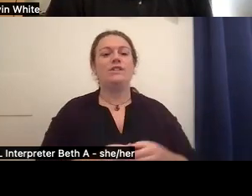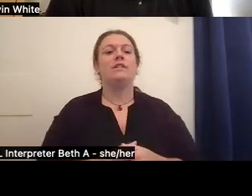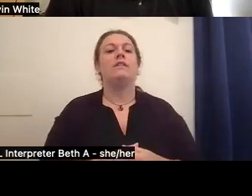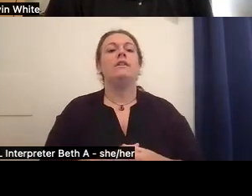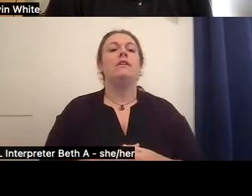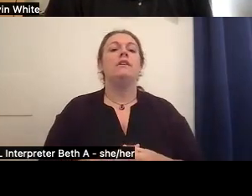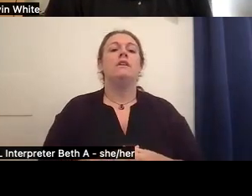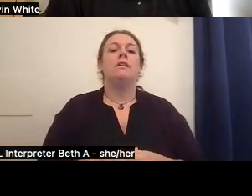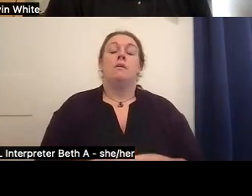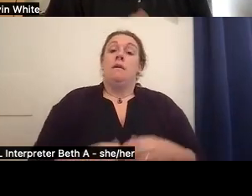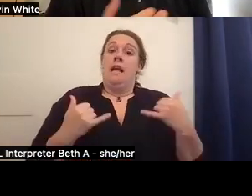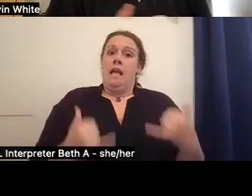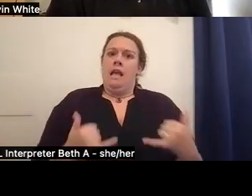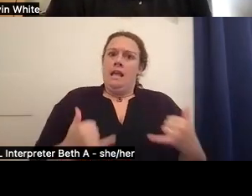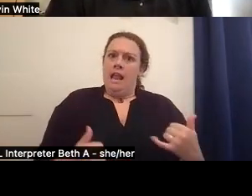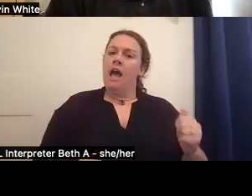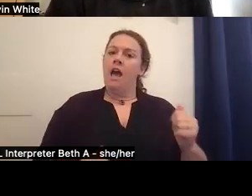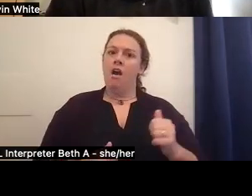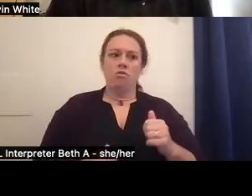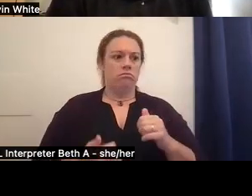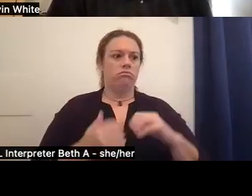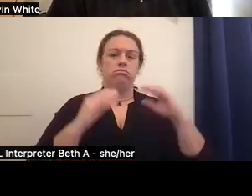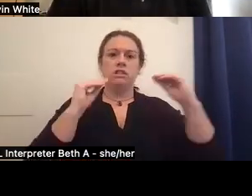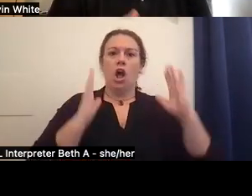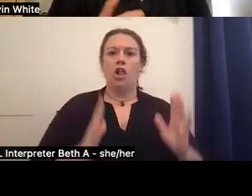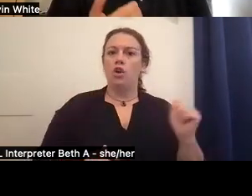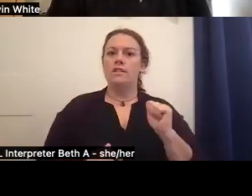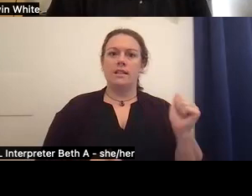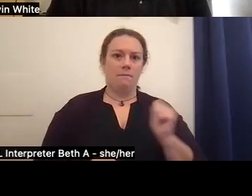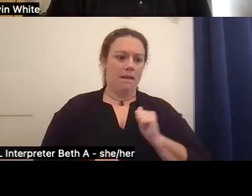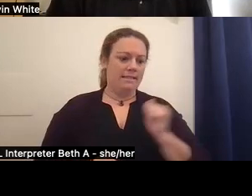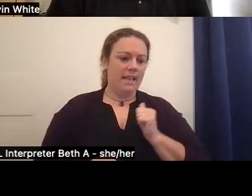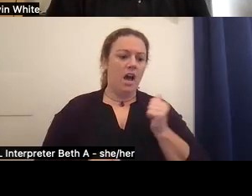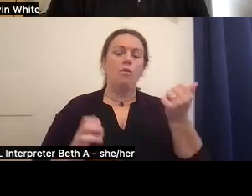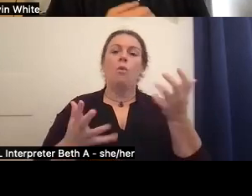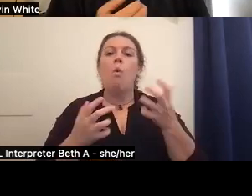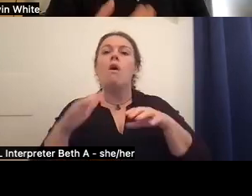accessing these very institutions that once seem to be closed to us to cut- recover knowledge to